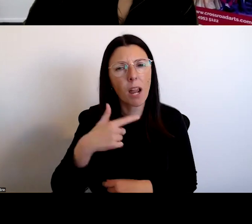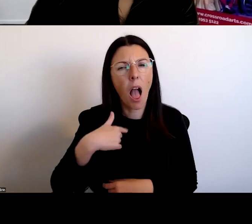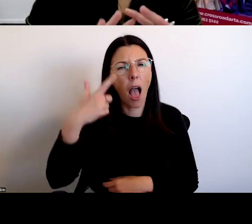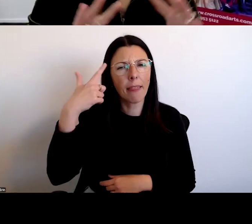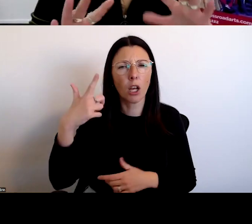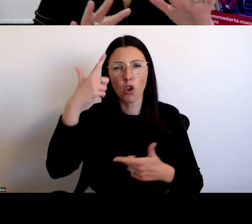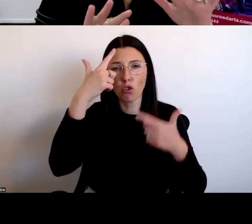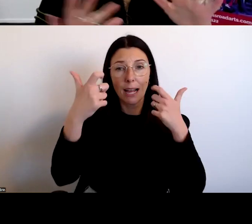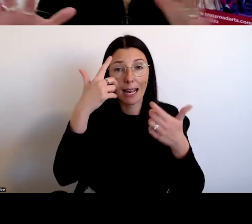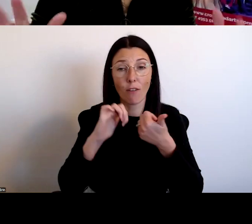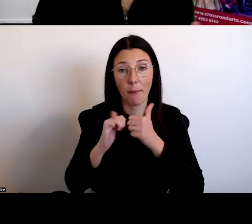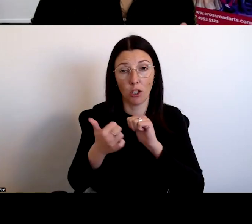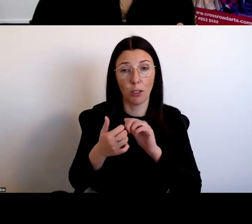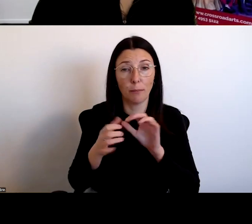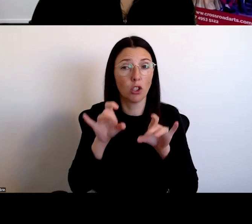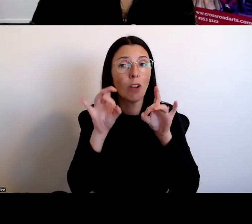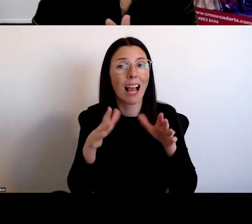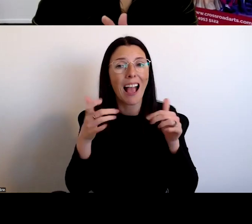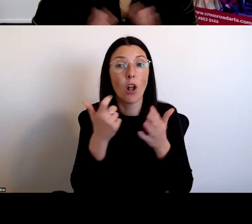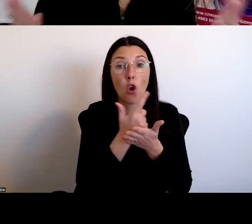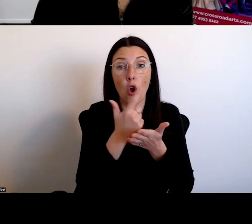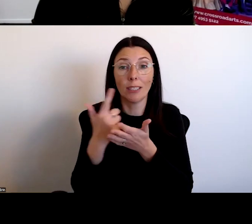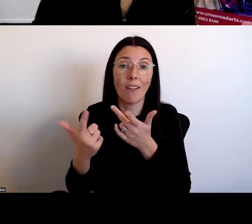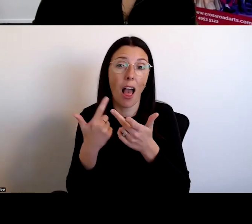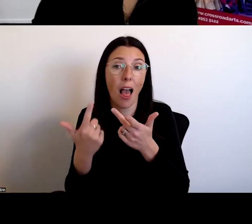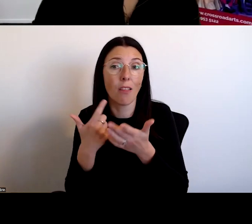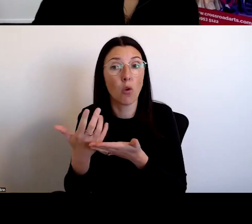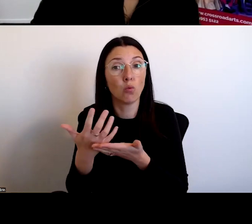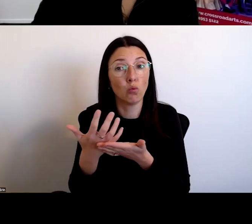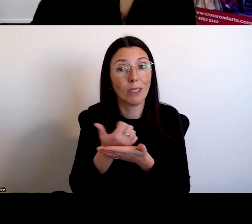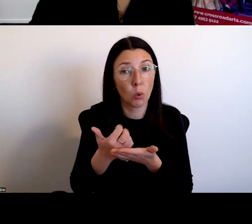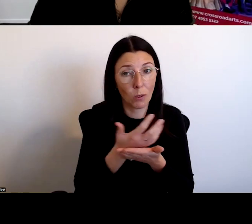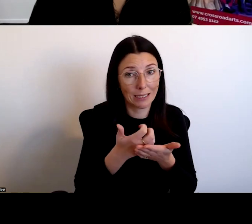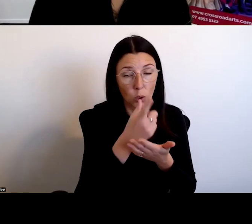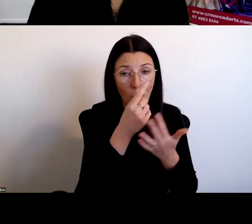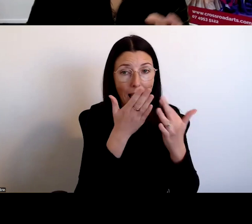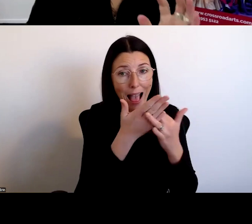has a lot of other resources that you have access to during your campaign.